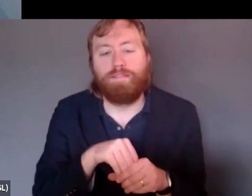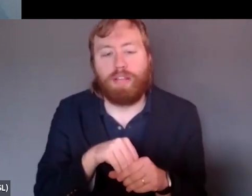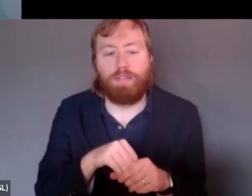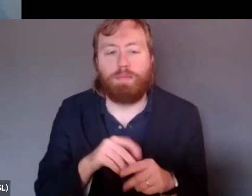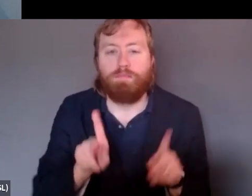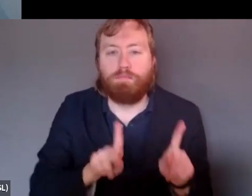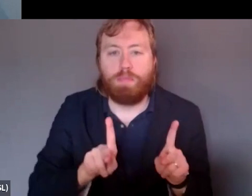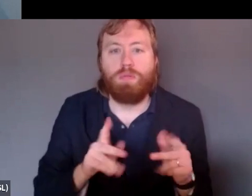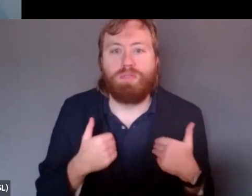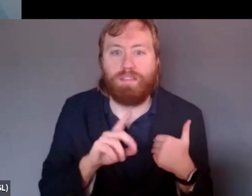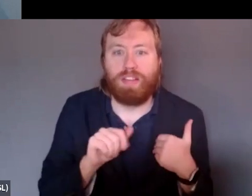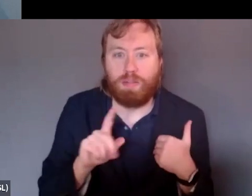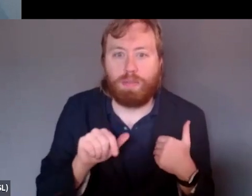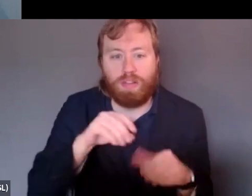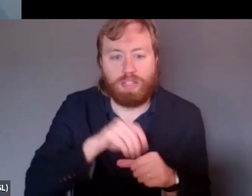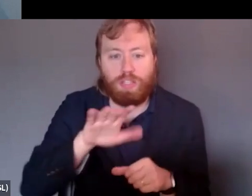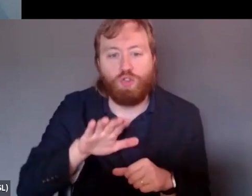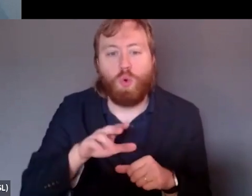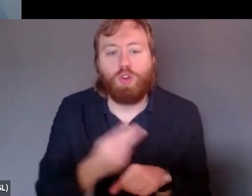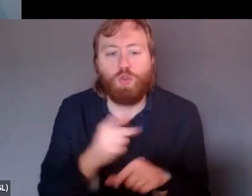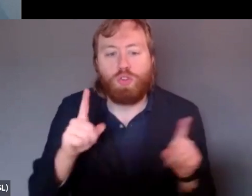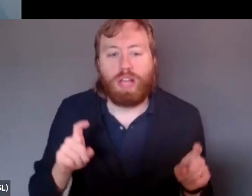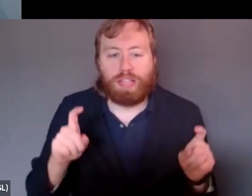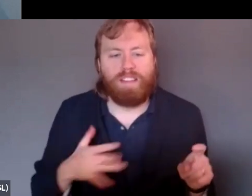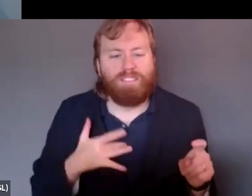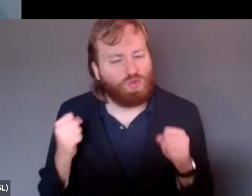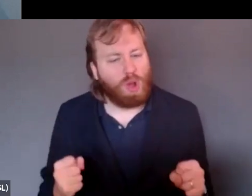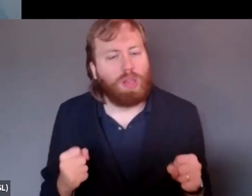is not just meeting WCAG requirements, but meeting users' expectations, so kudos."